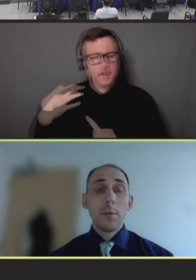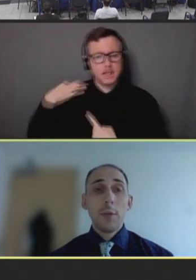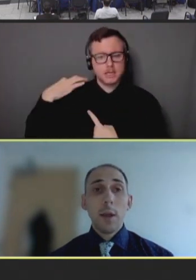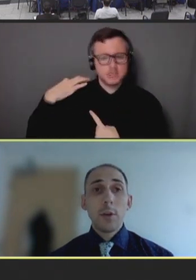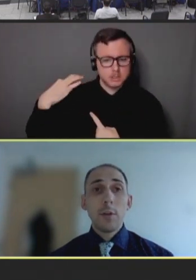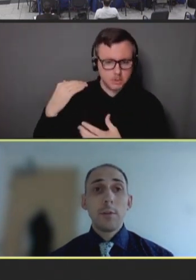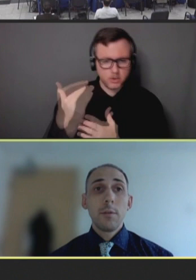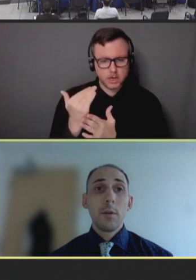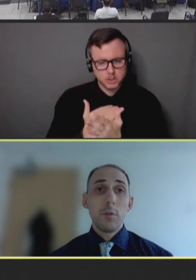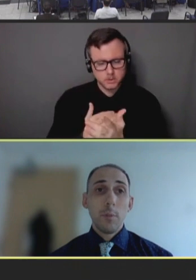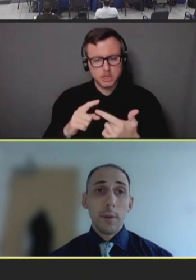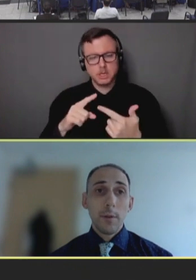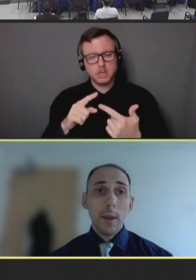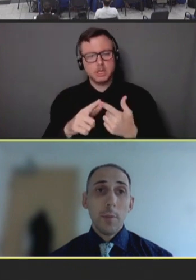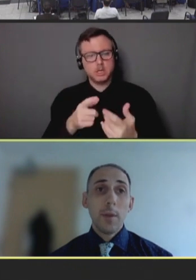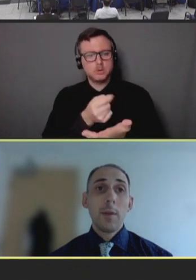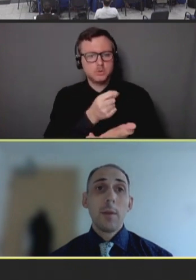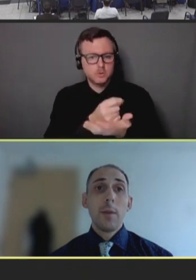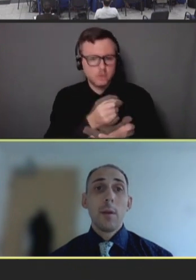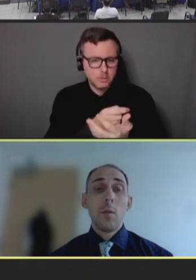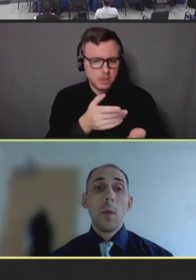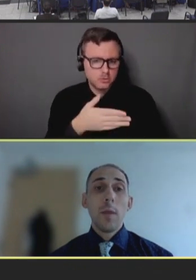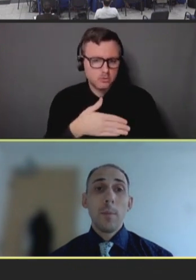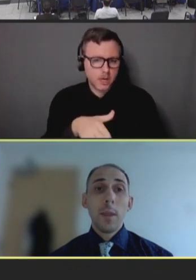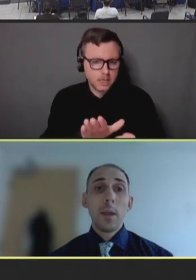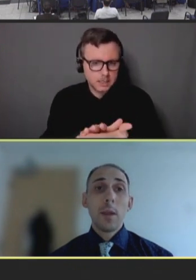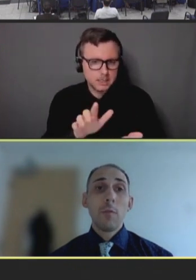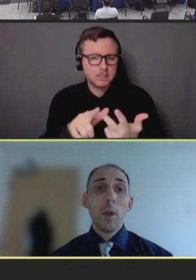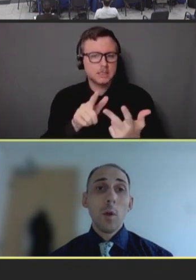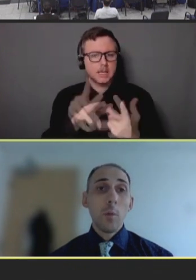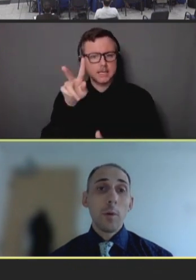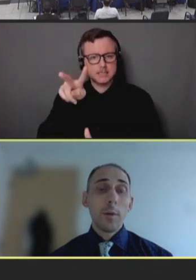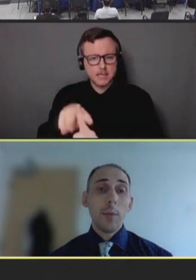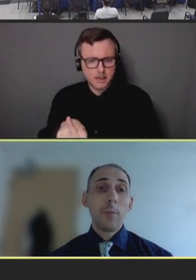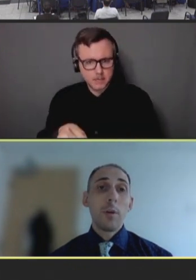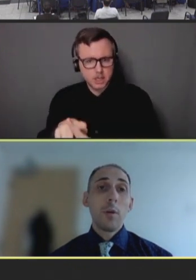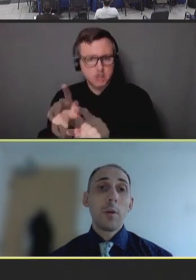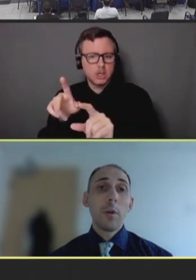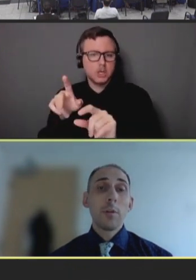strategies, treatment assignment when the beginning of follow-up or time zero occurs